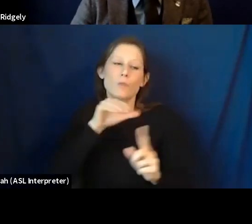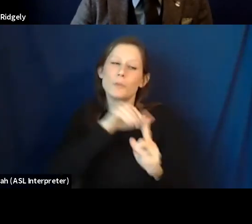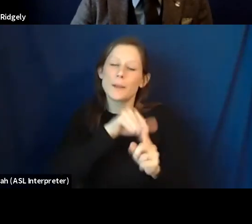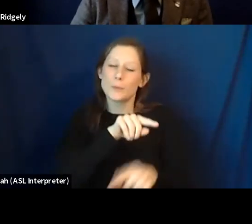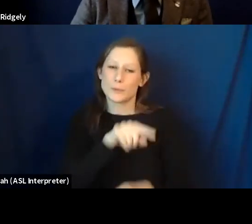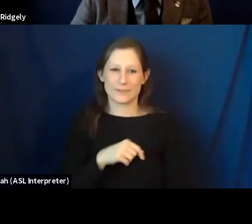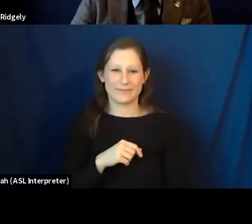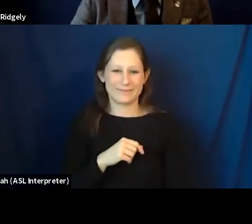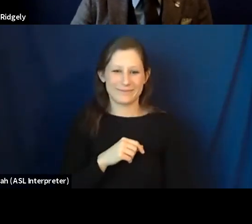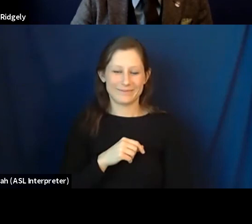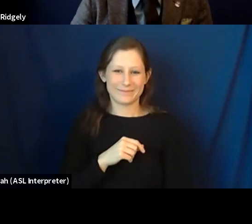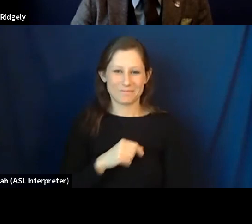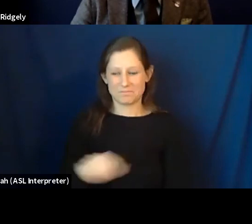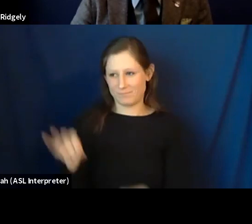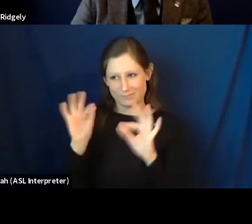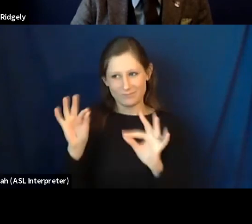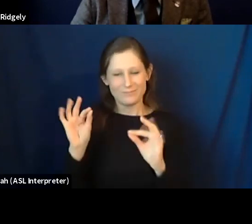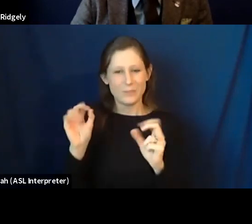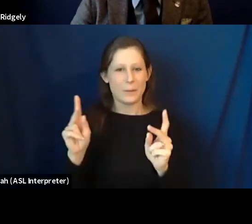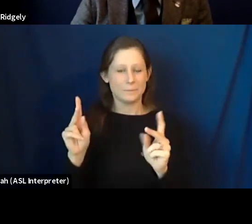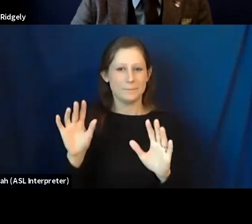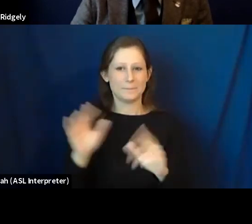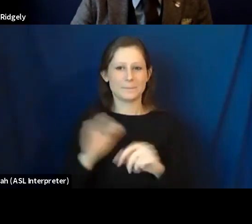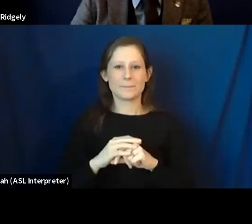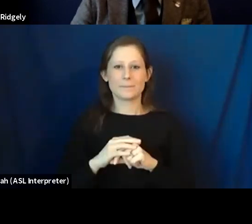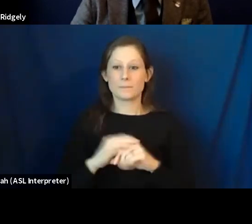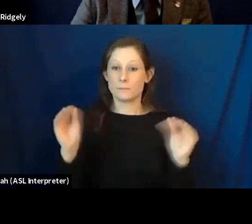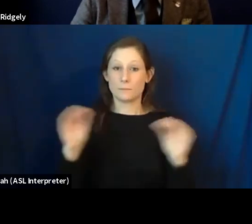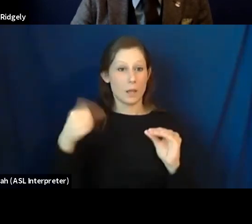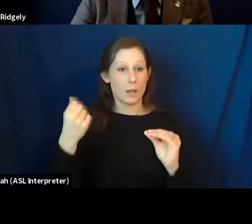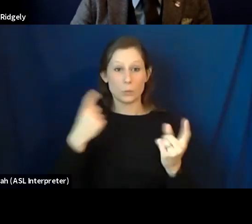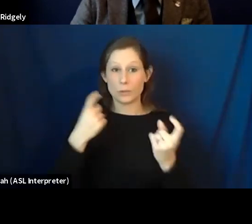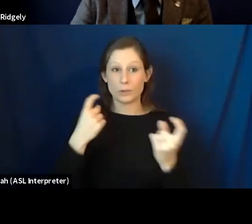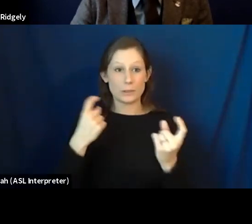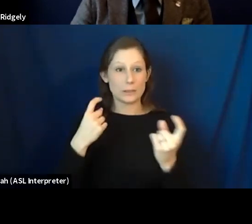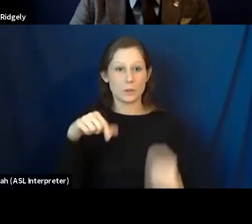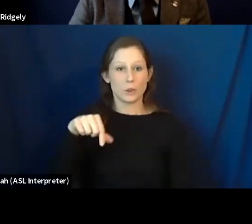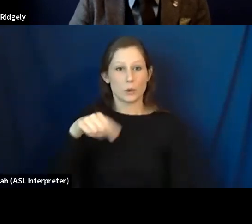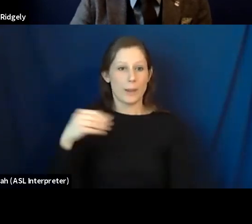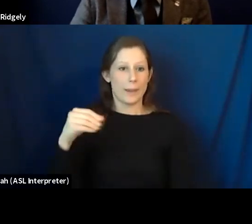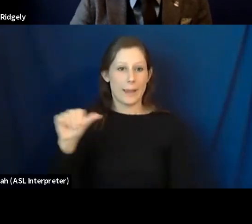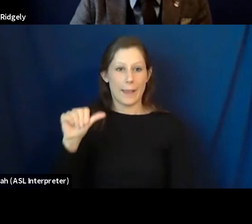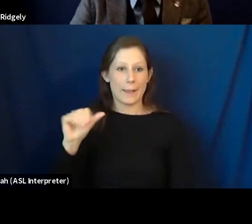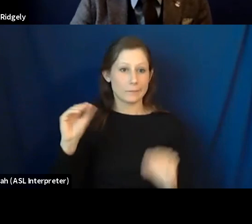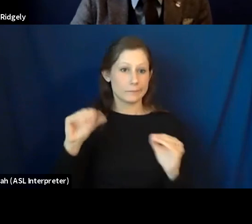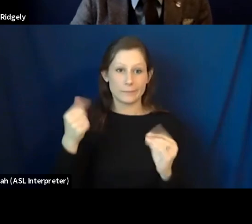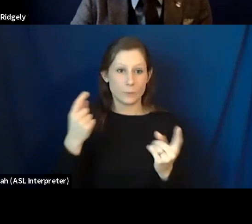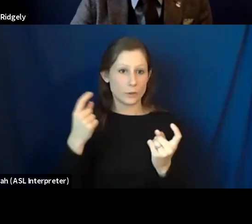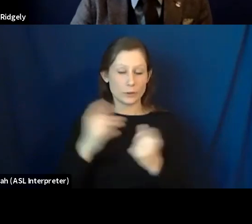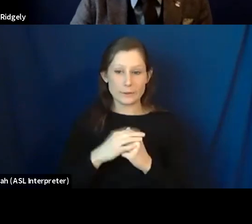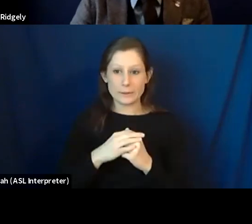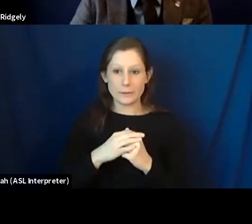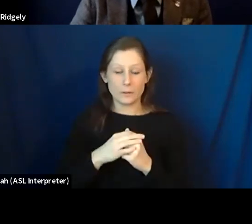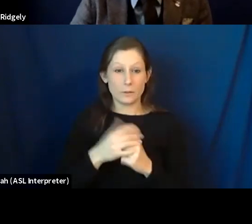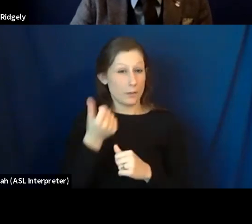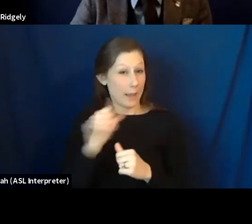okay uh i don't see any more questions in the q a do any of the panelists have questions